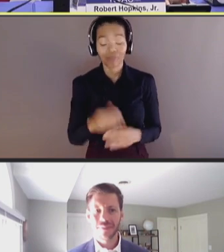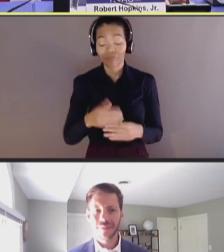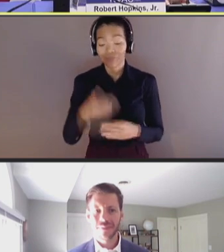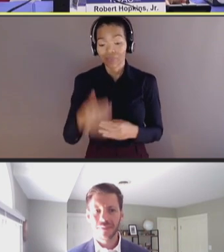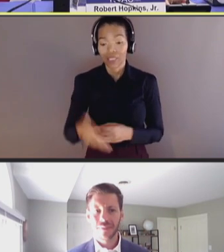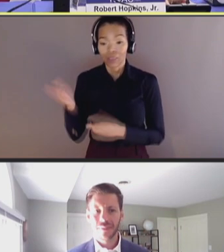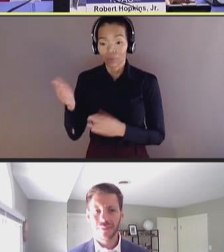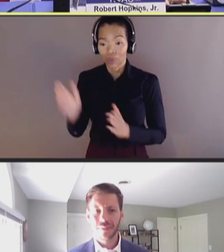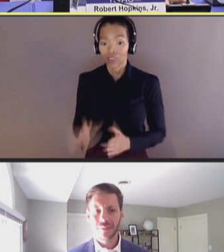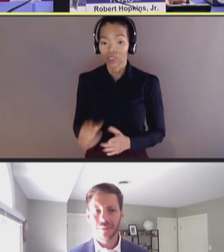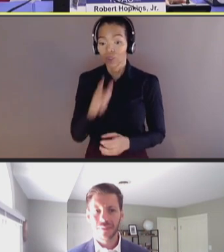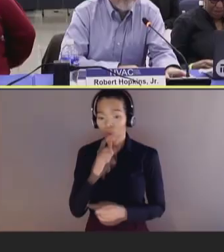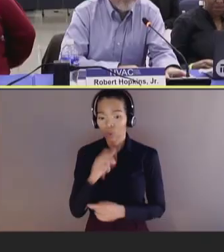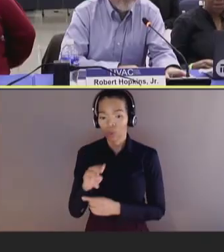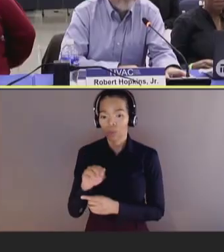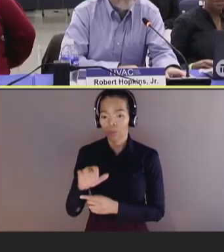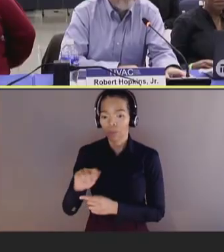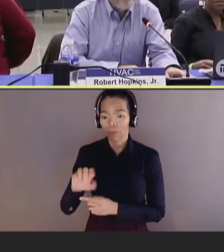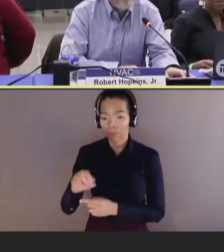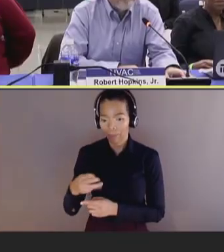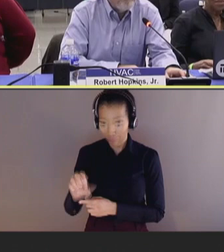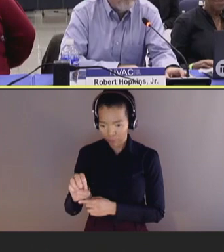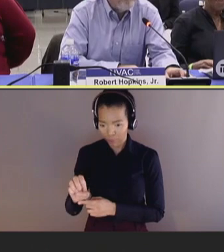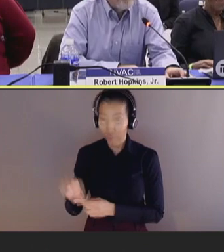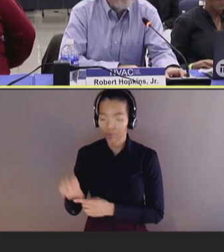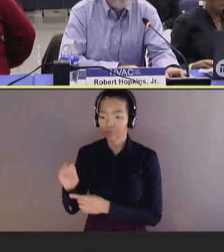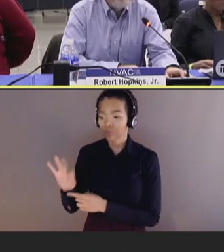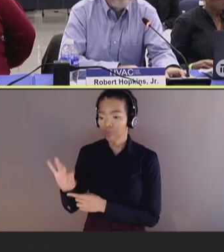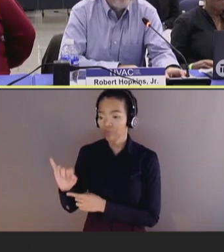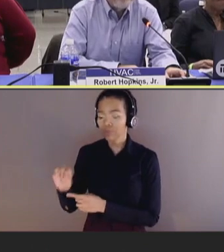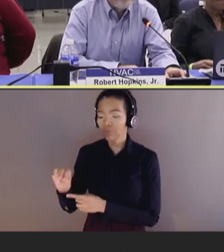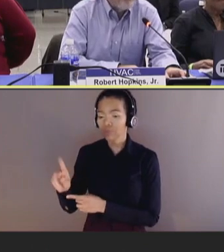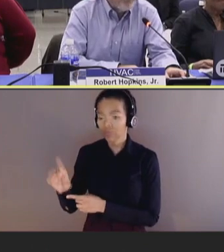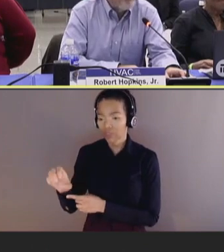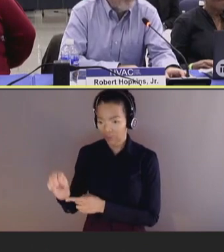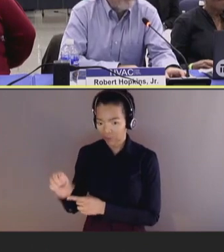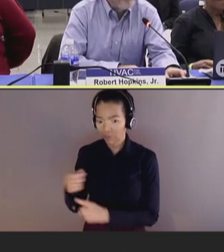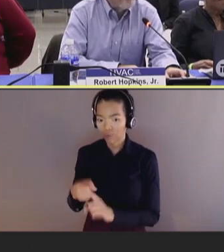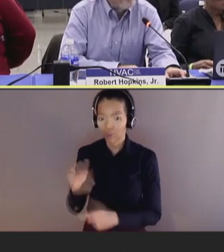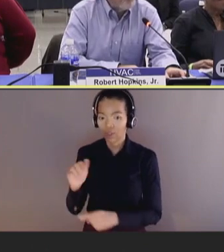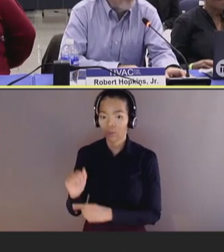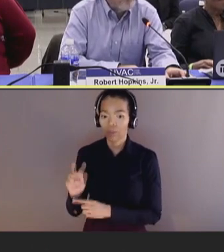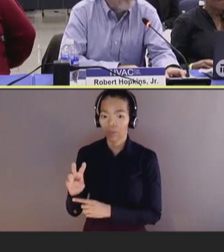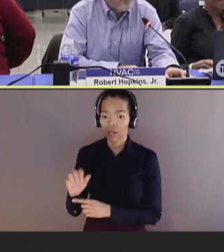Mitchell Finkel from Avalere. Mitchell, your slides are up. You have the floor.